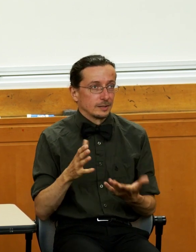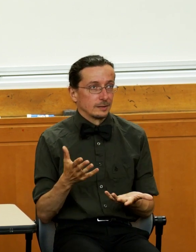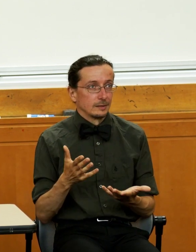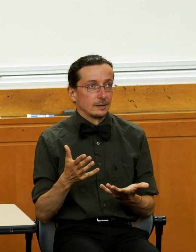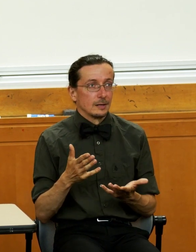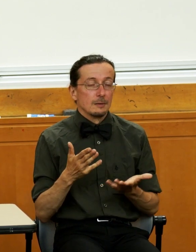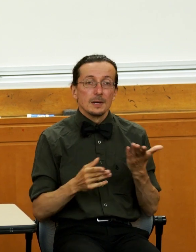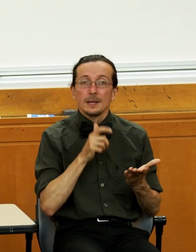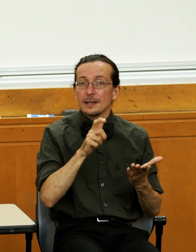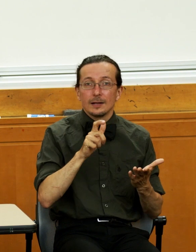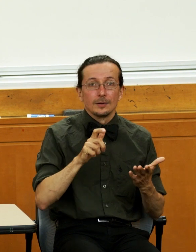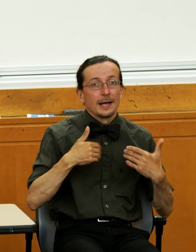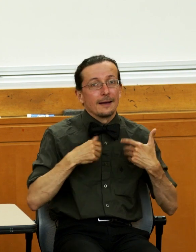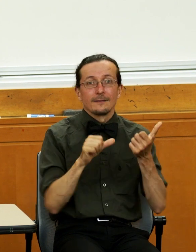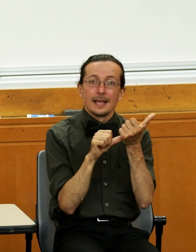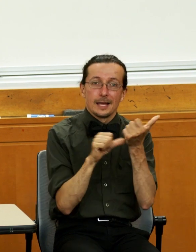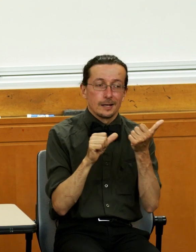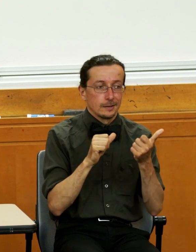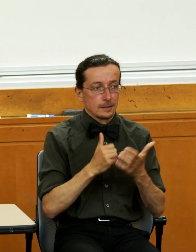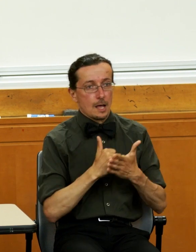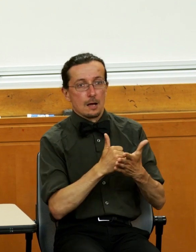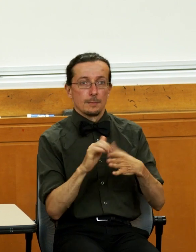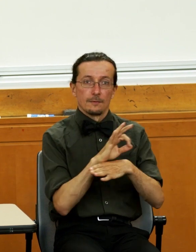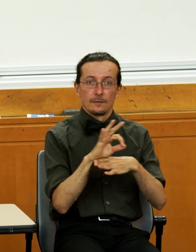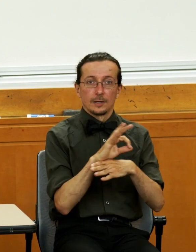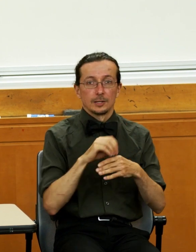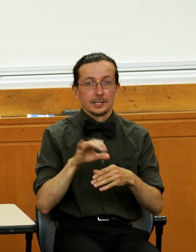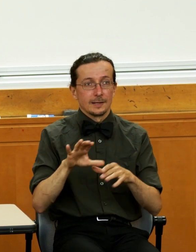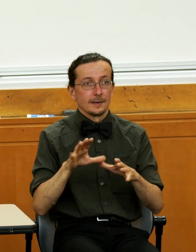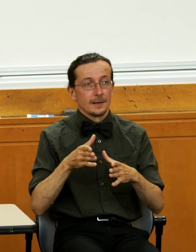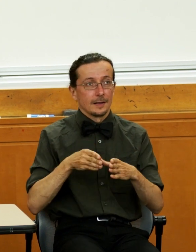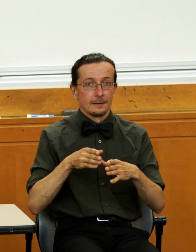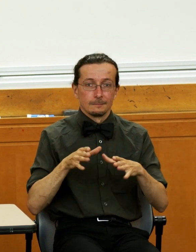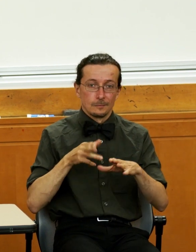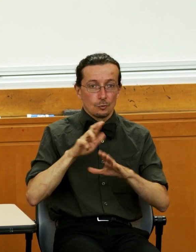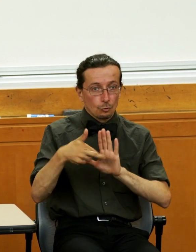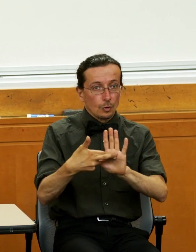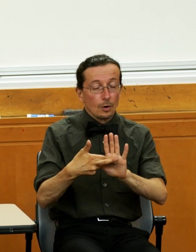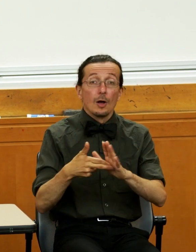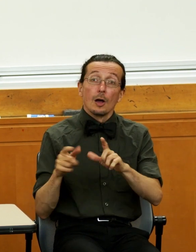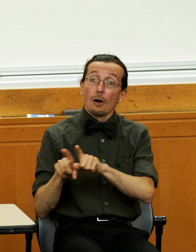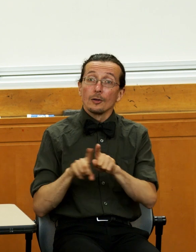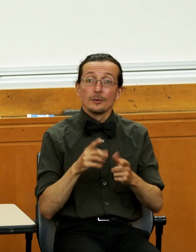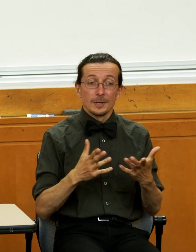you need, aids to help you to function in that capacity. And then being a minority as well. In